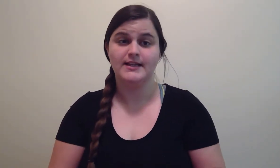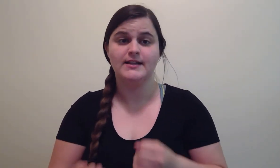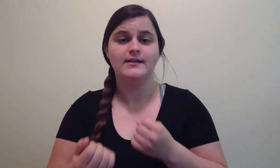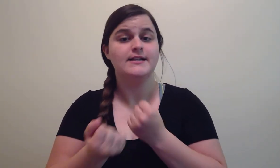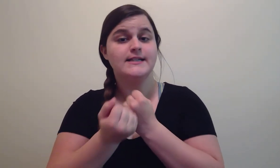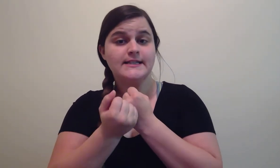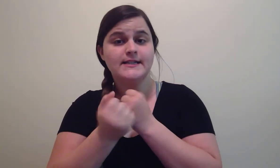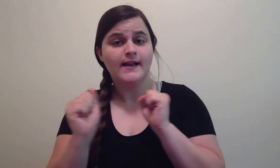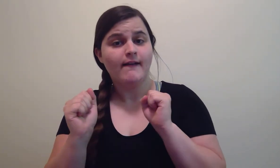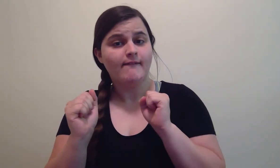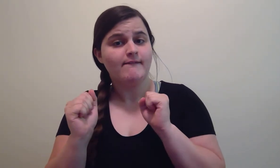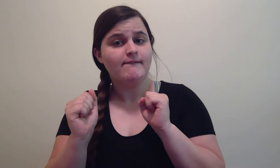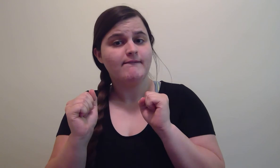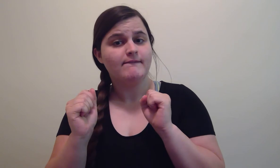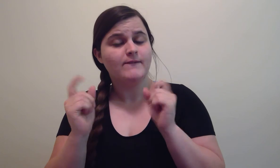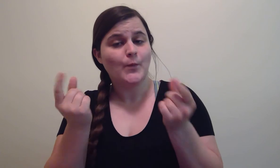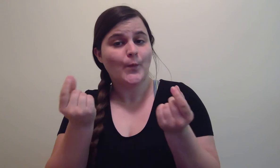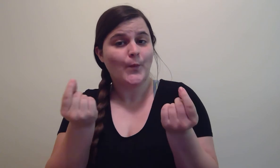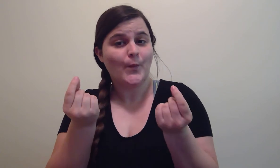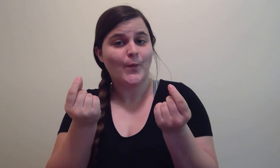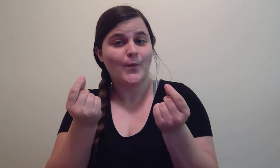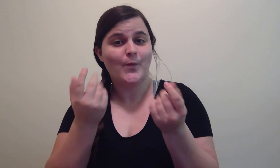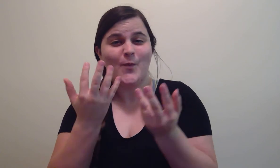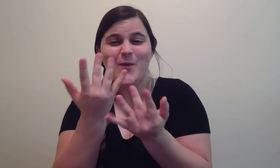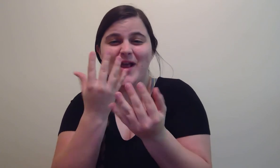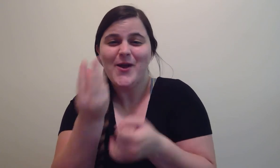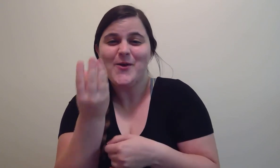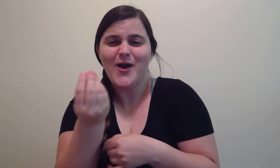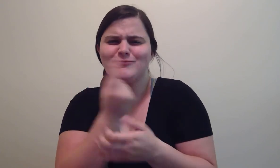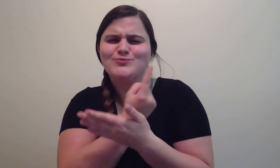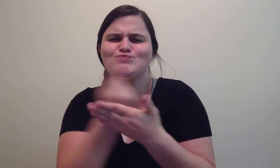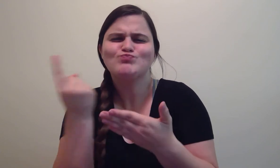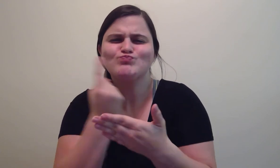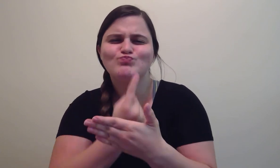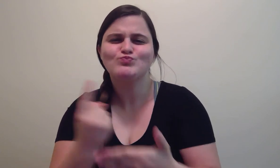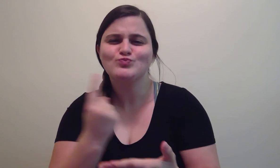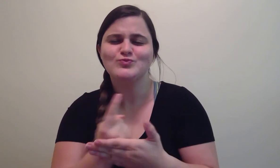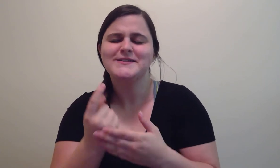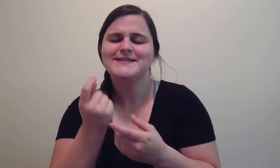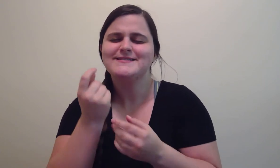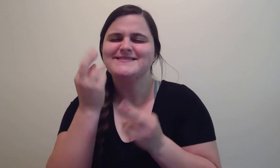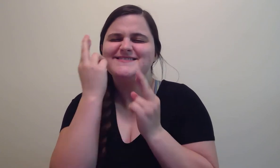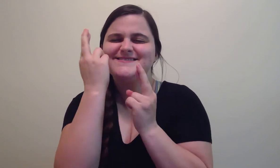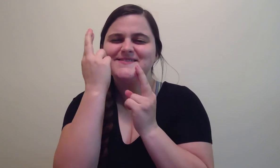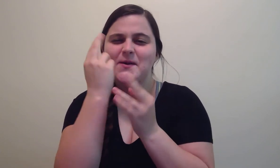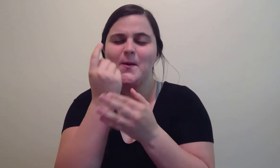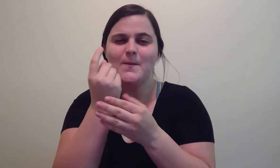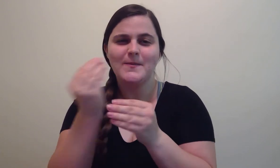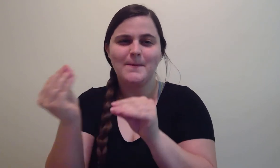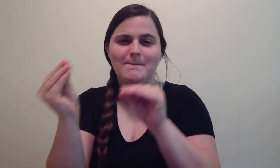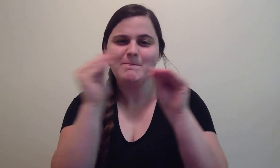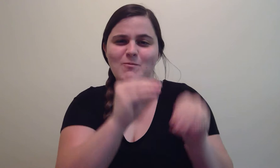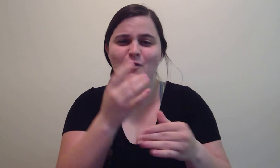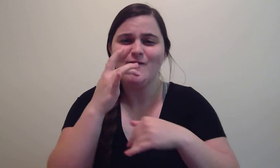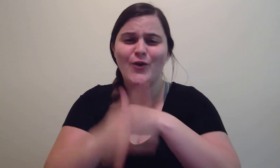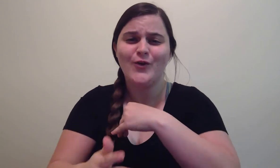To play it safe, I waited outside for weeks, just in case the new neighbors moved in early.